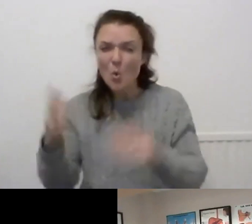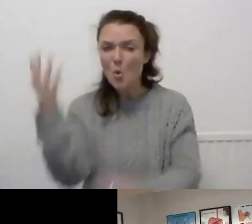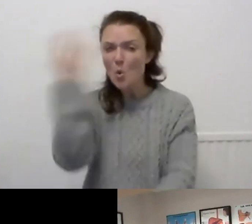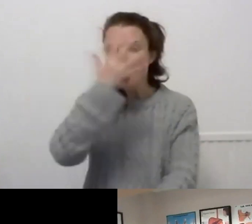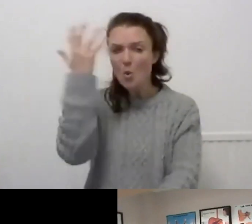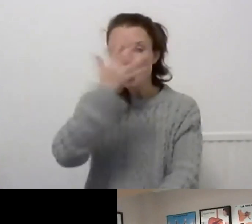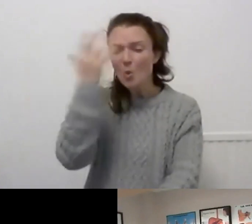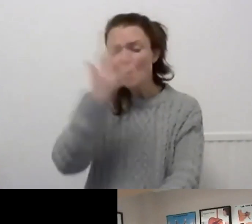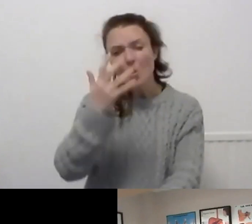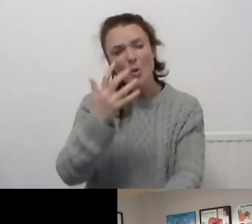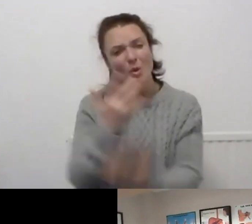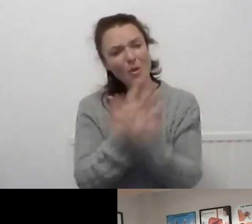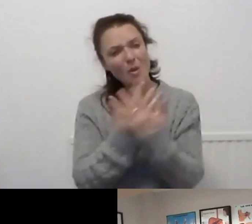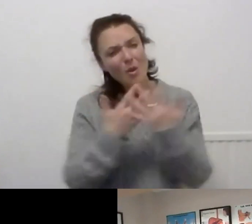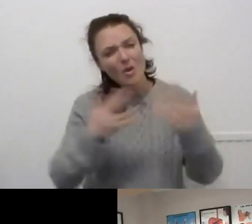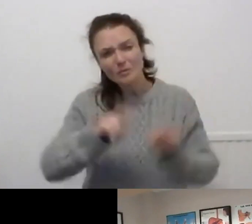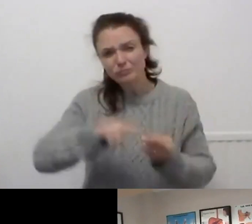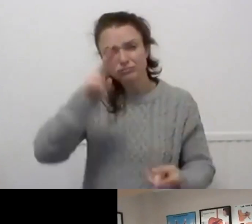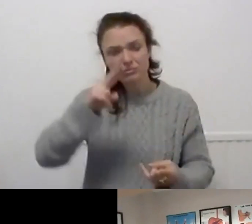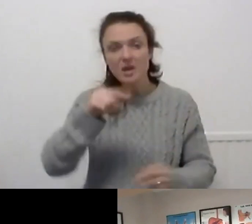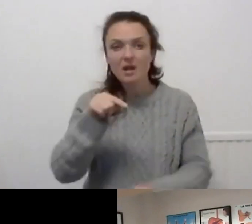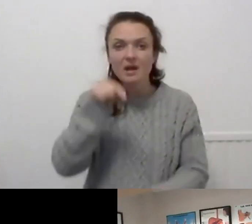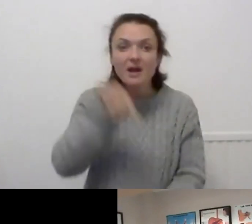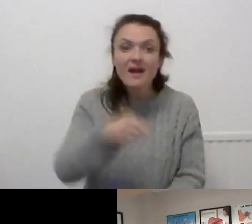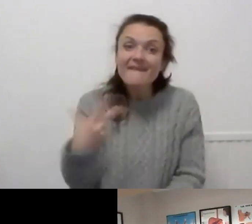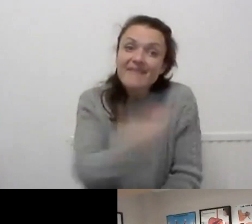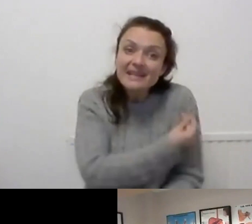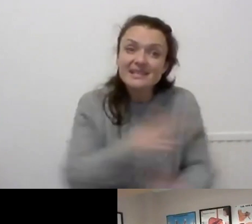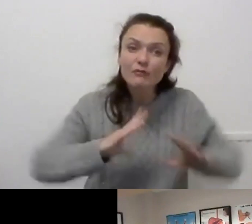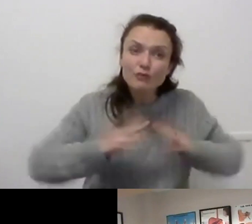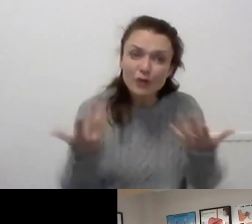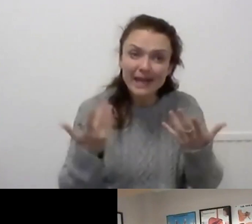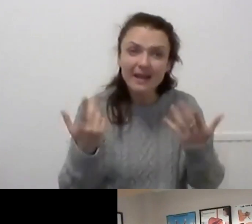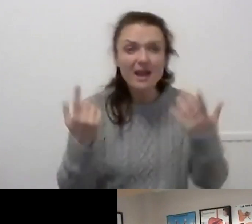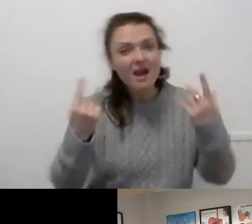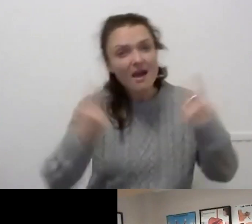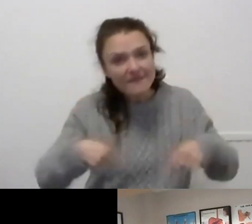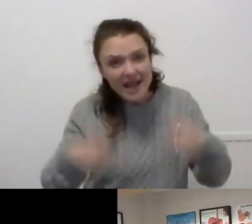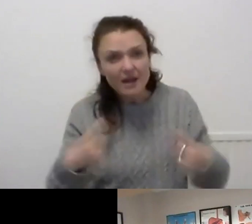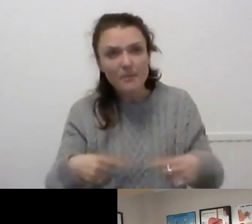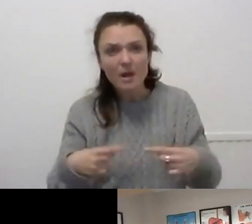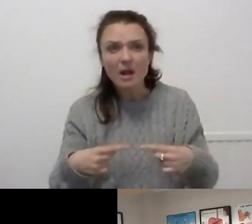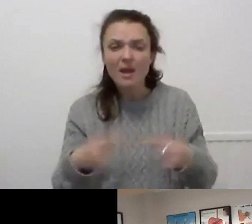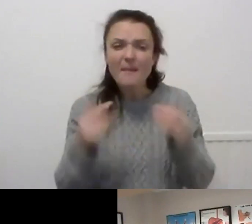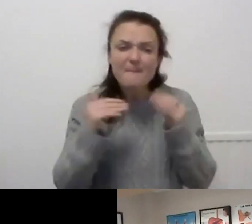So this vaccine is free. It's available. You know, millions of people have had it. And we